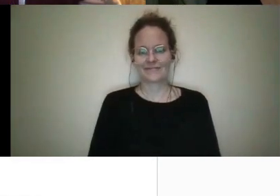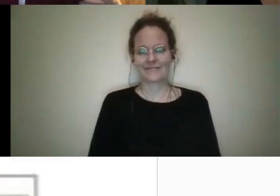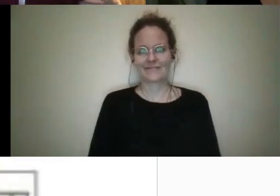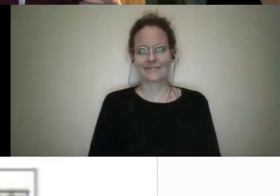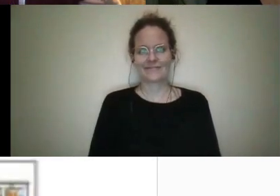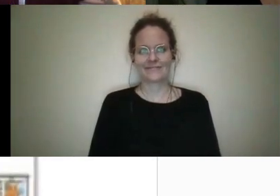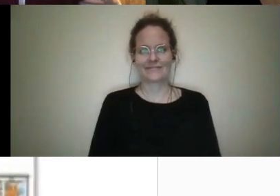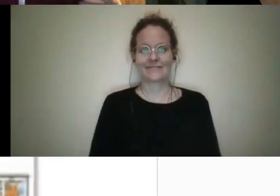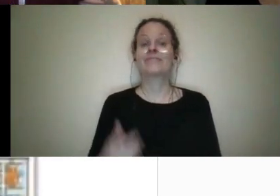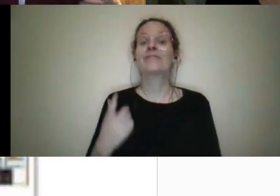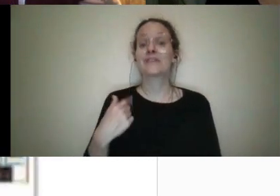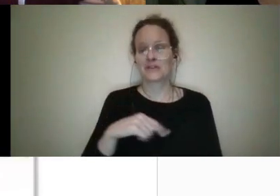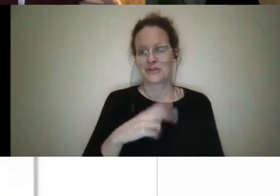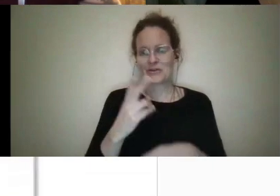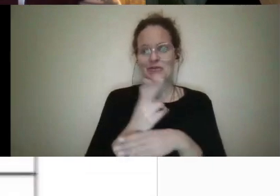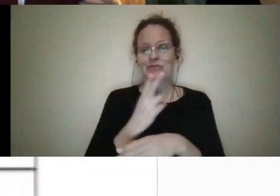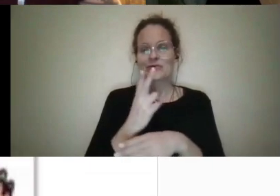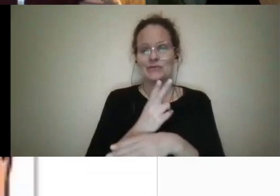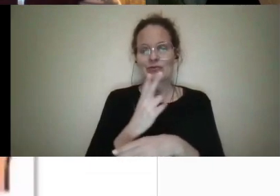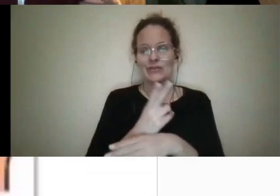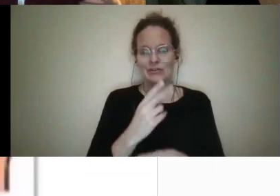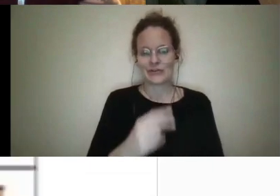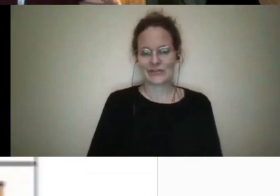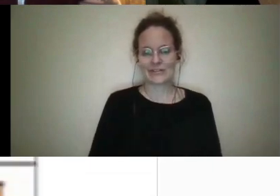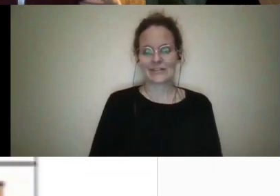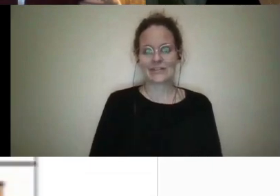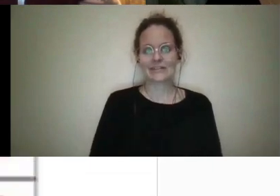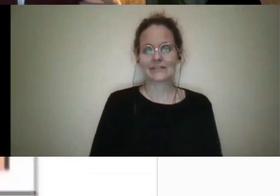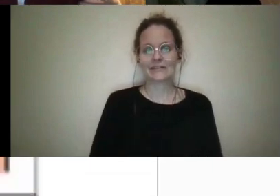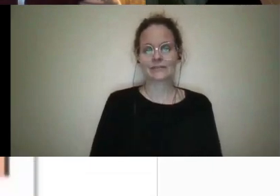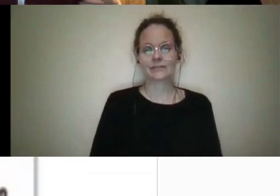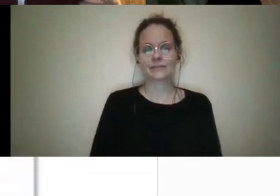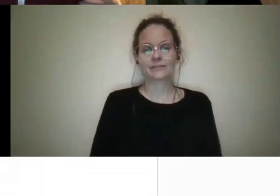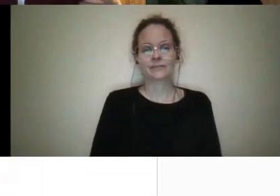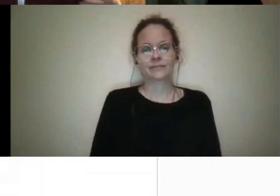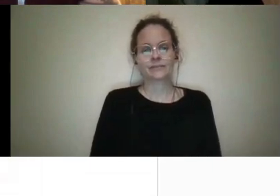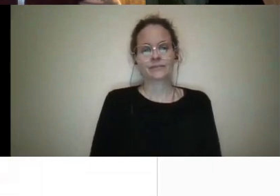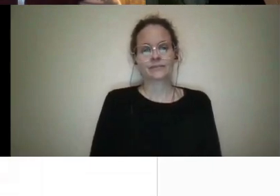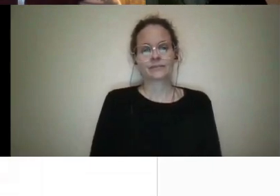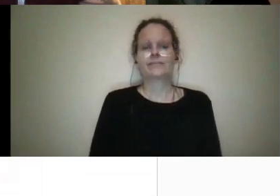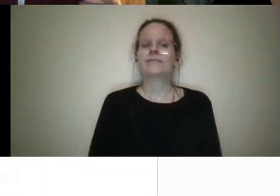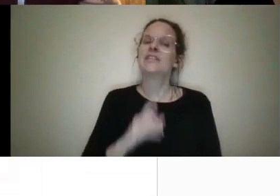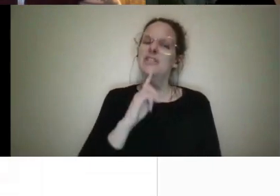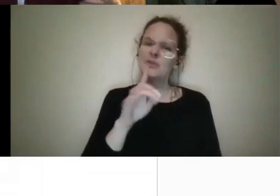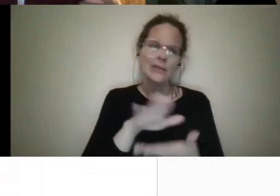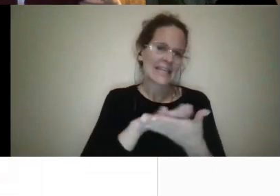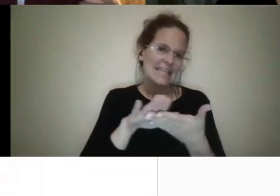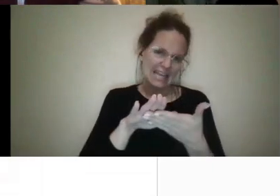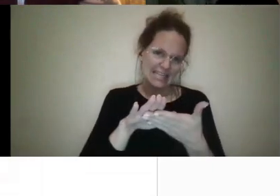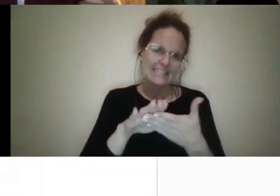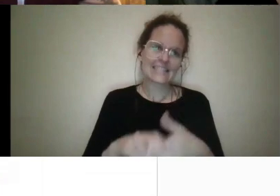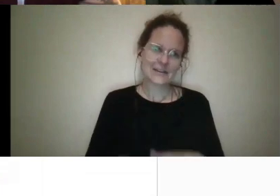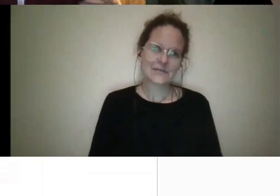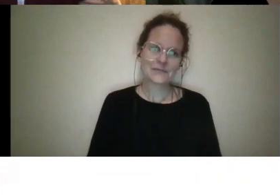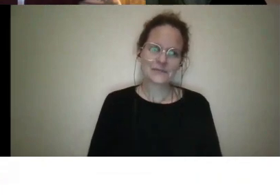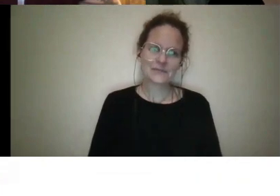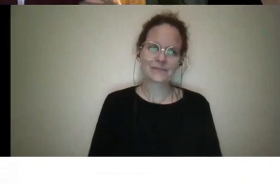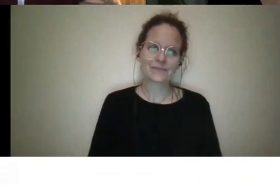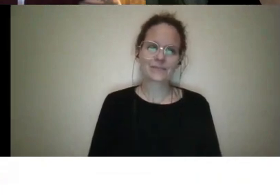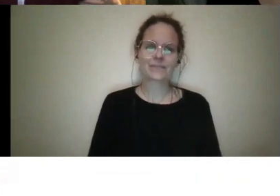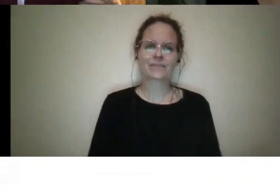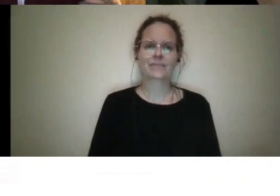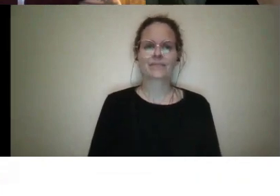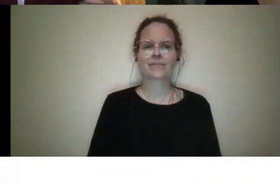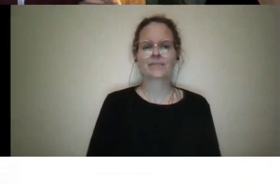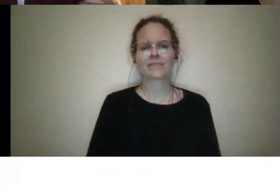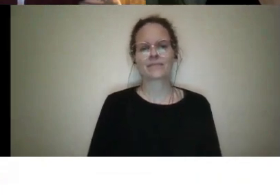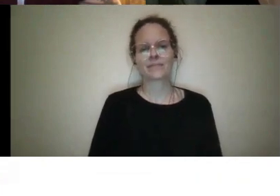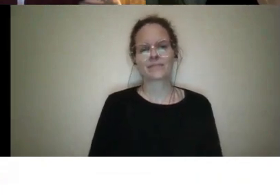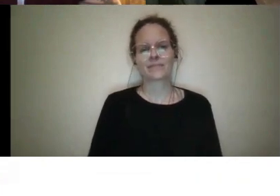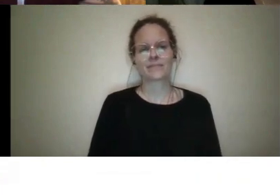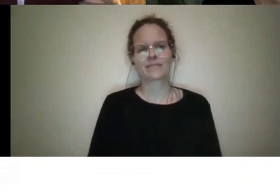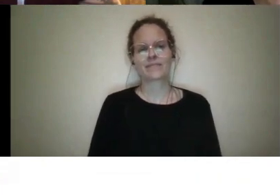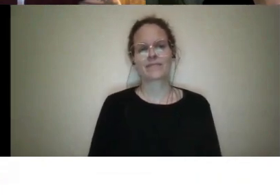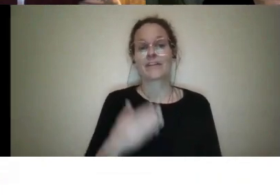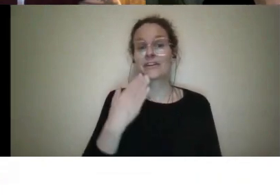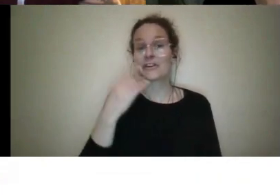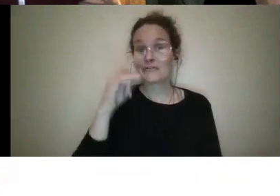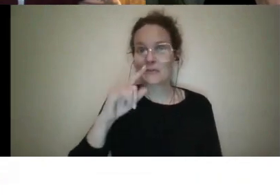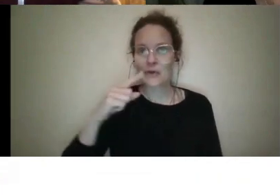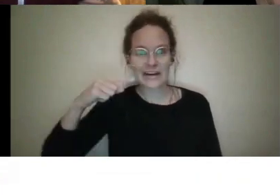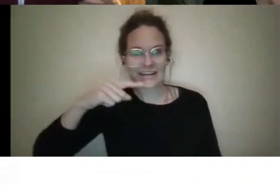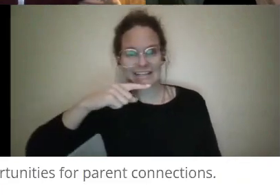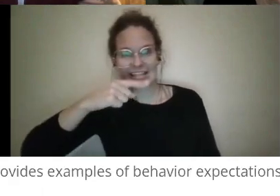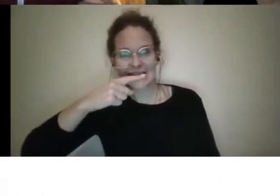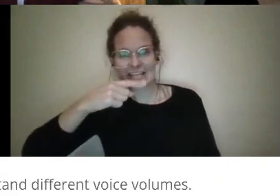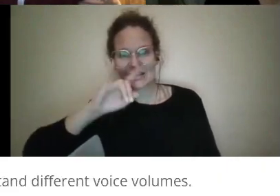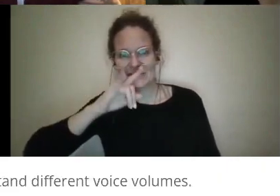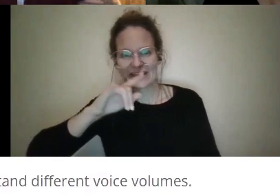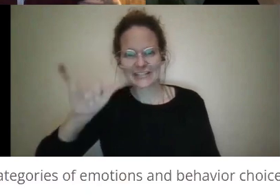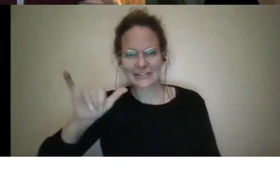use. Okay? Outside voice, inside voice, whisper. It's really nice. Good for hearing kids too.